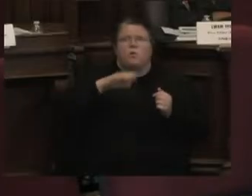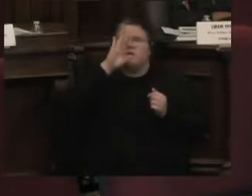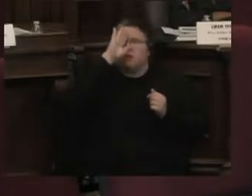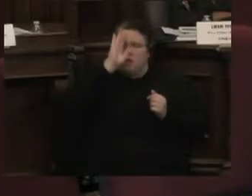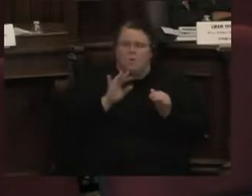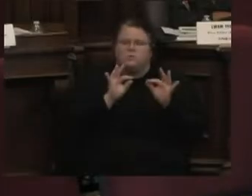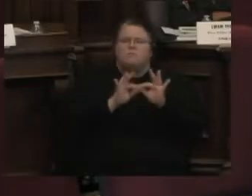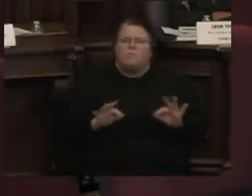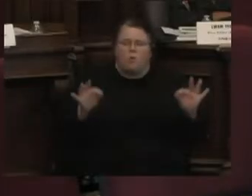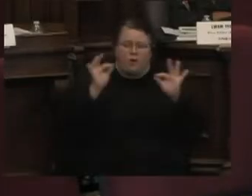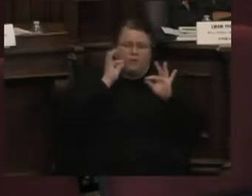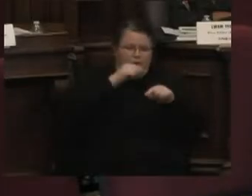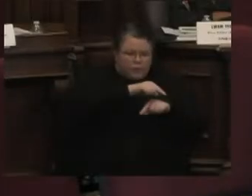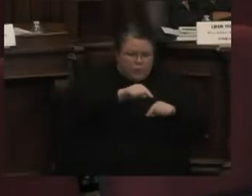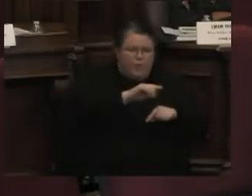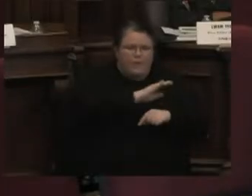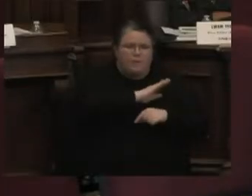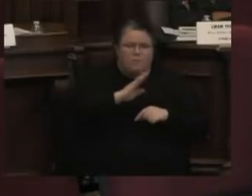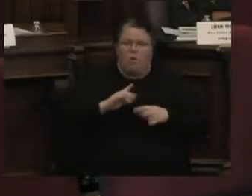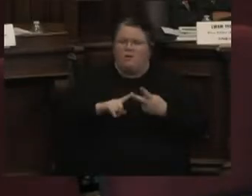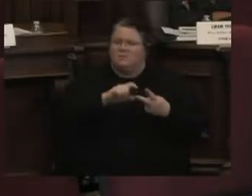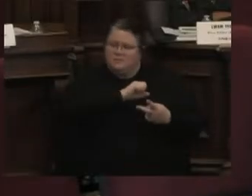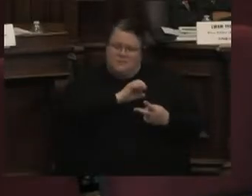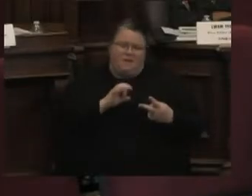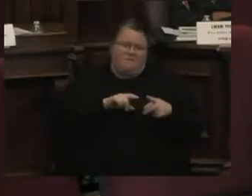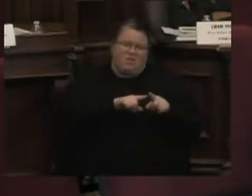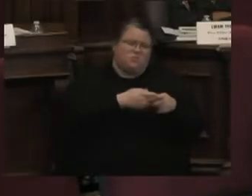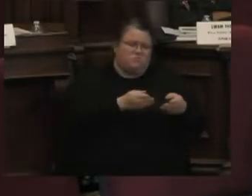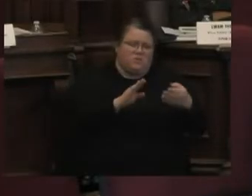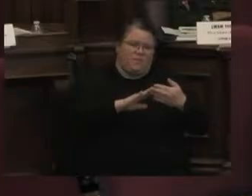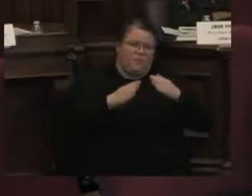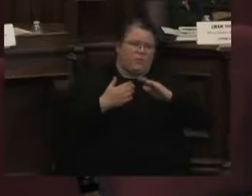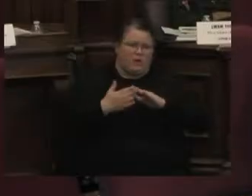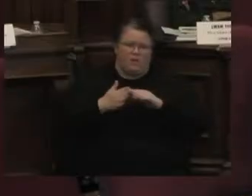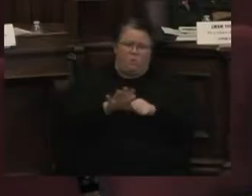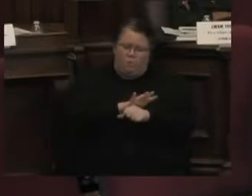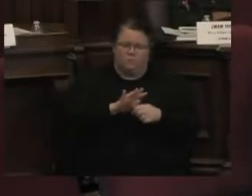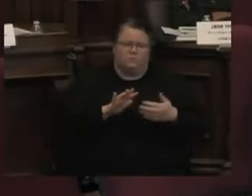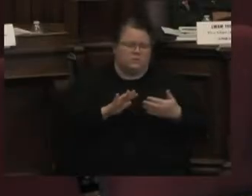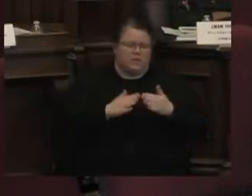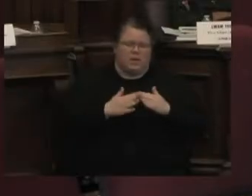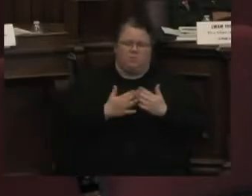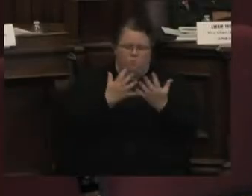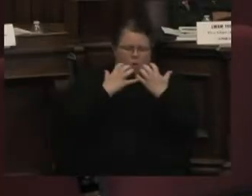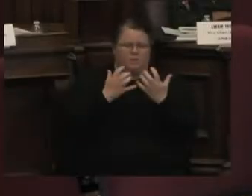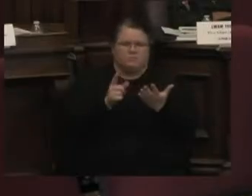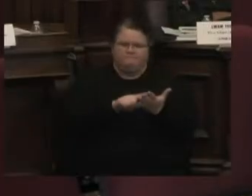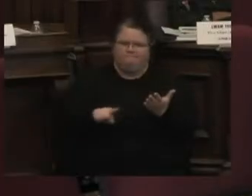to get our investigative powers back, and we know how important